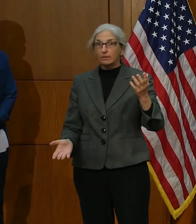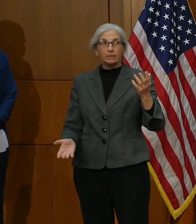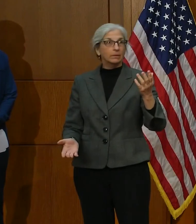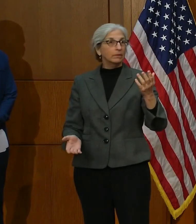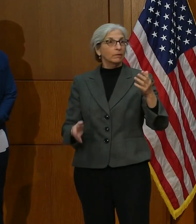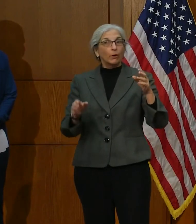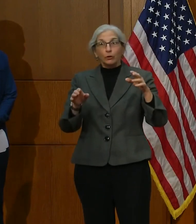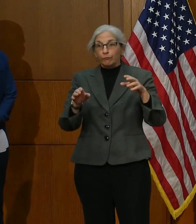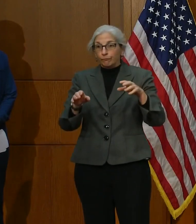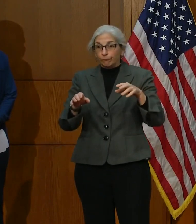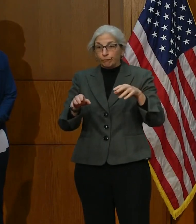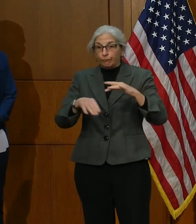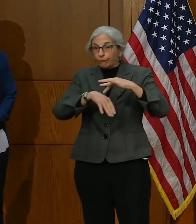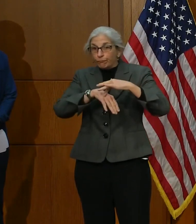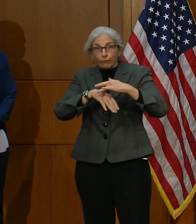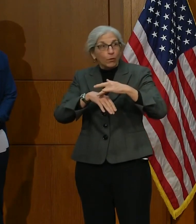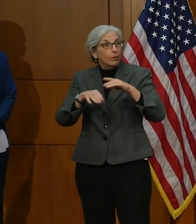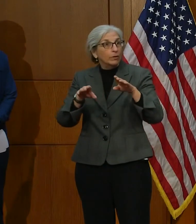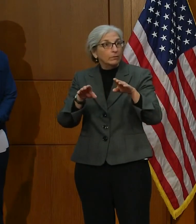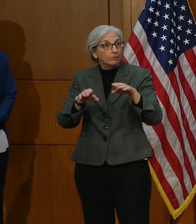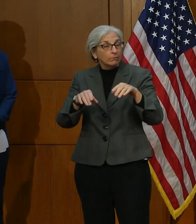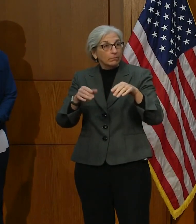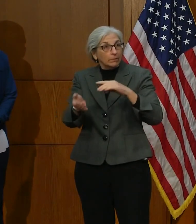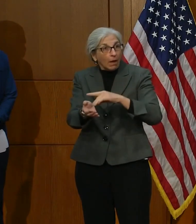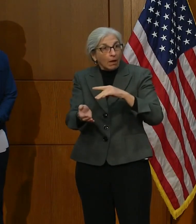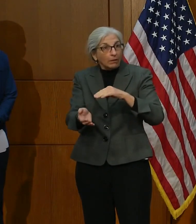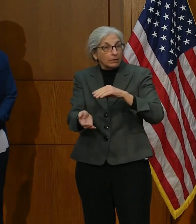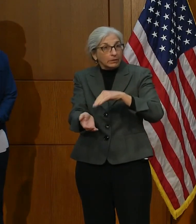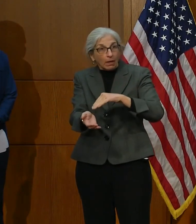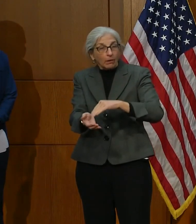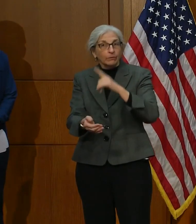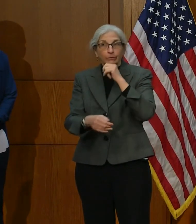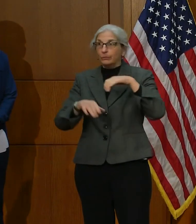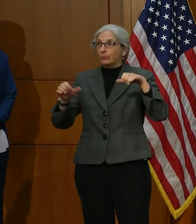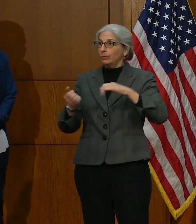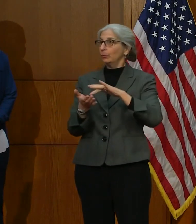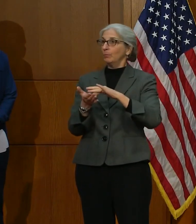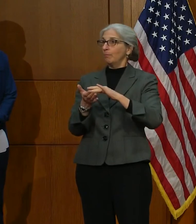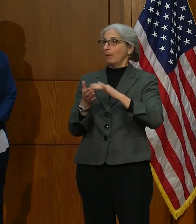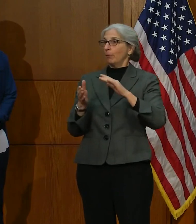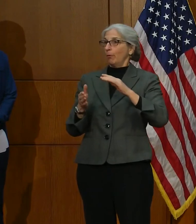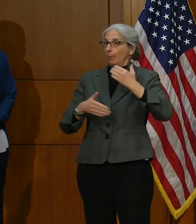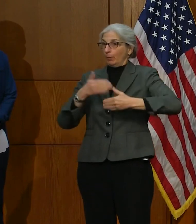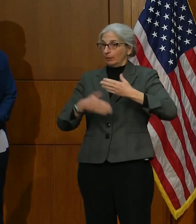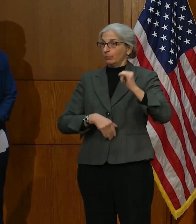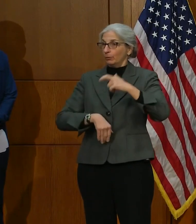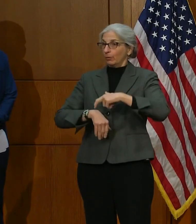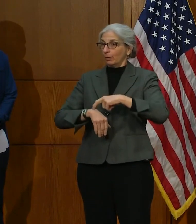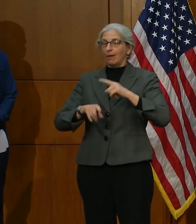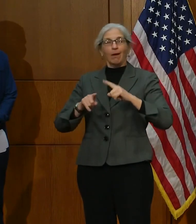PHYSICIANS AND VETERINARIANS AND. AND PODIATRIST, FOR EXAMPLE, WHO DO MEDICAL